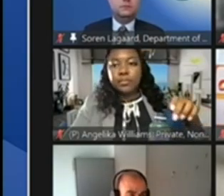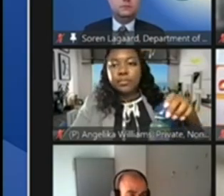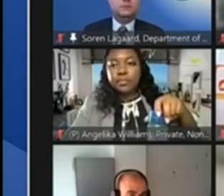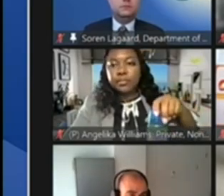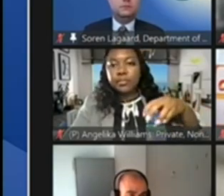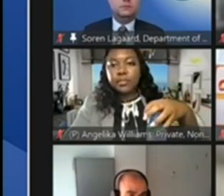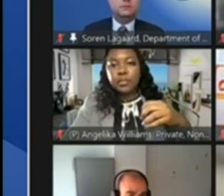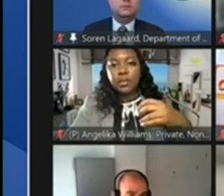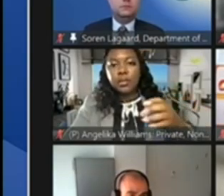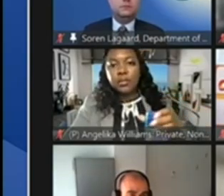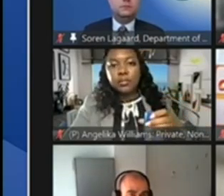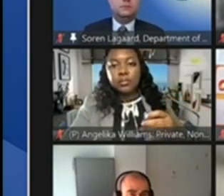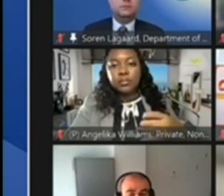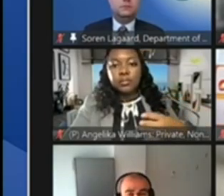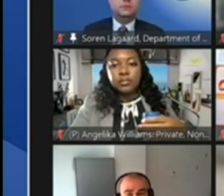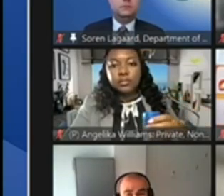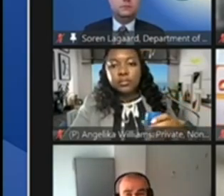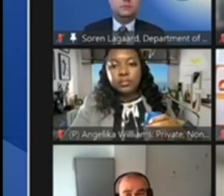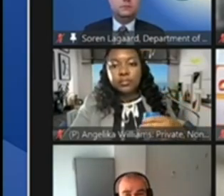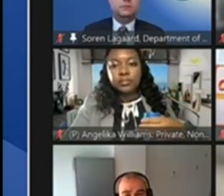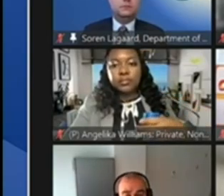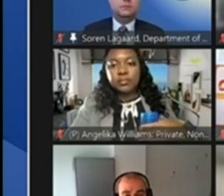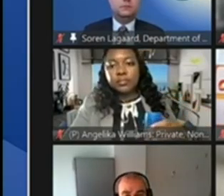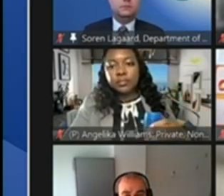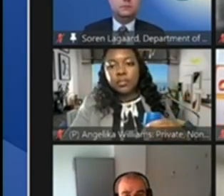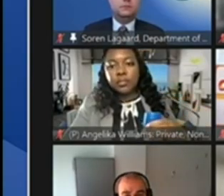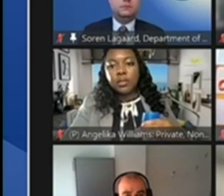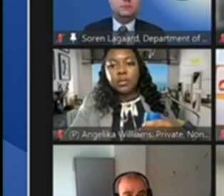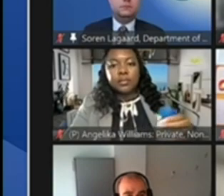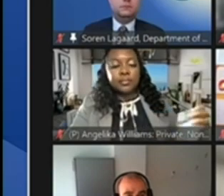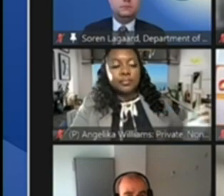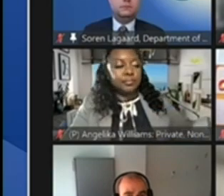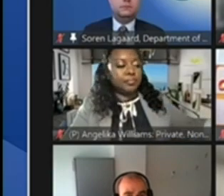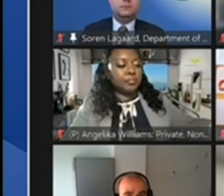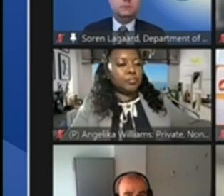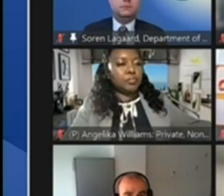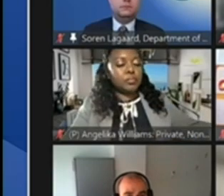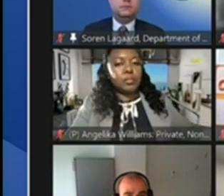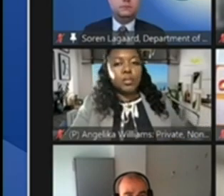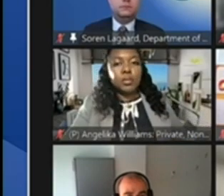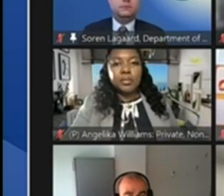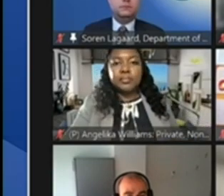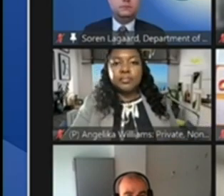issues. We hope to have all of your proposals to us by the 14th, so that we